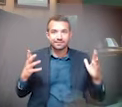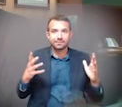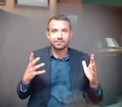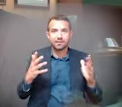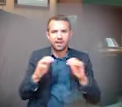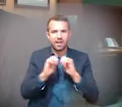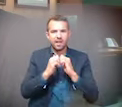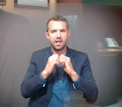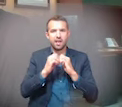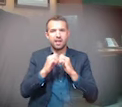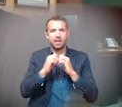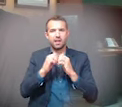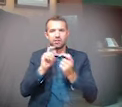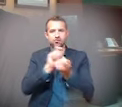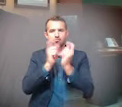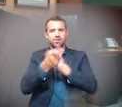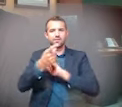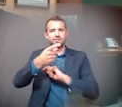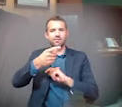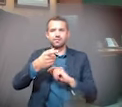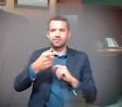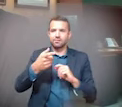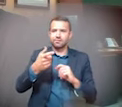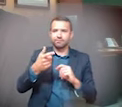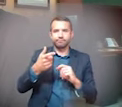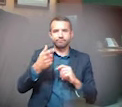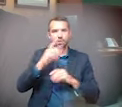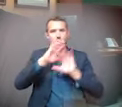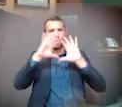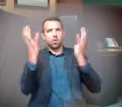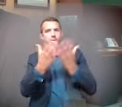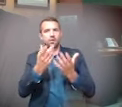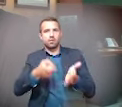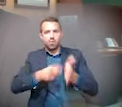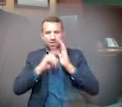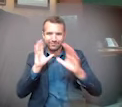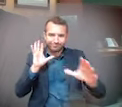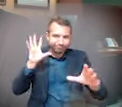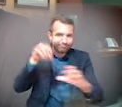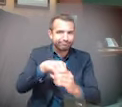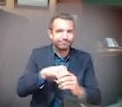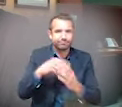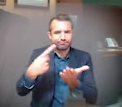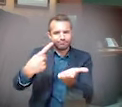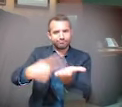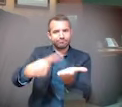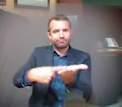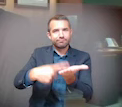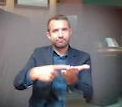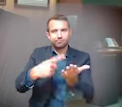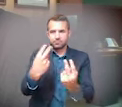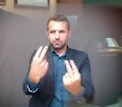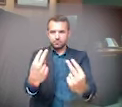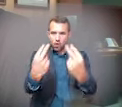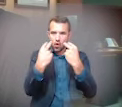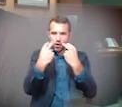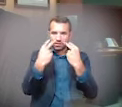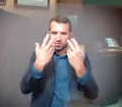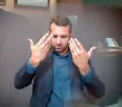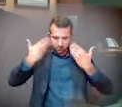we change people's minds and perceptions around people with disabilities is we have to engage in those environments so they can see me and get to know me and see Beth and get